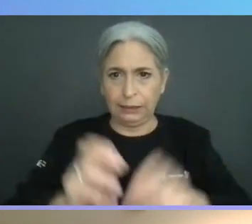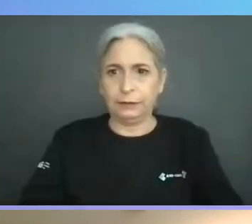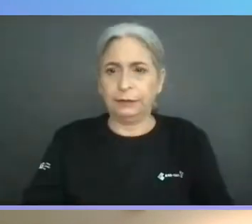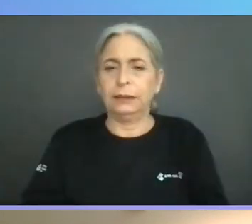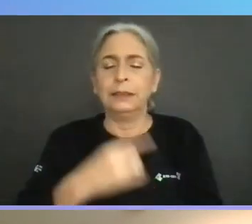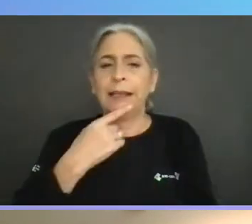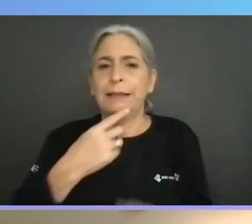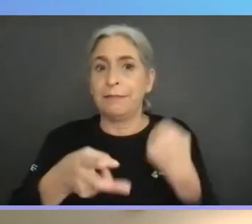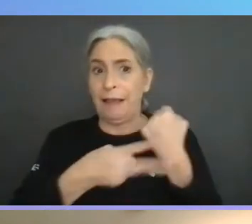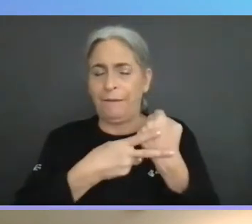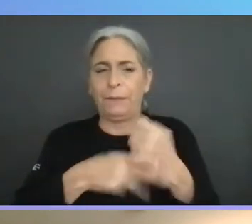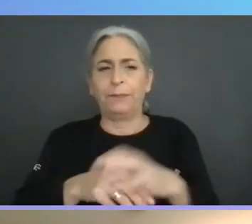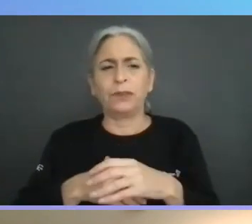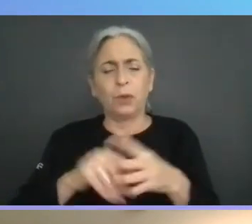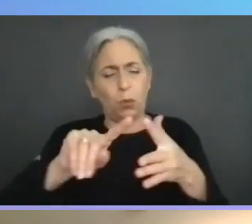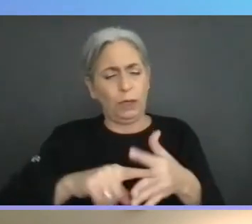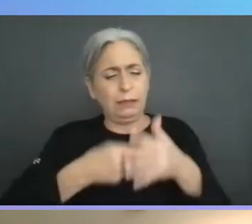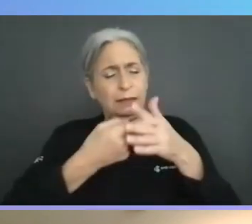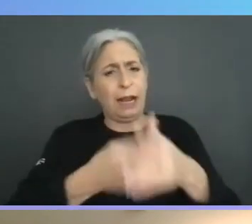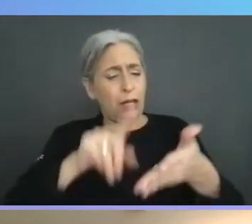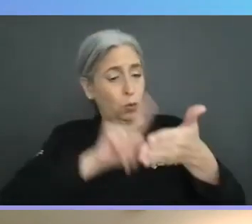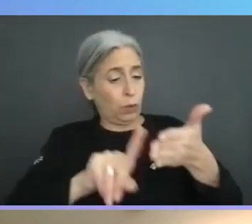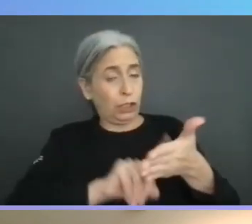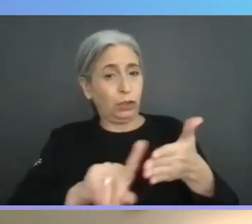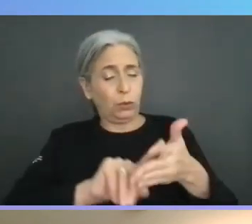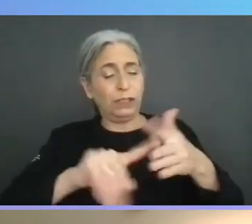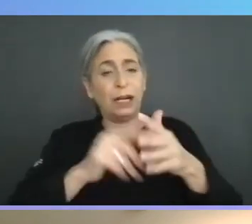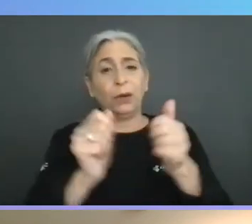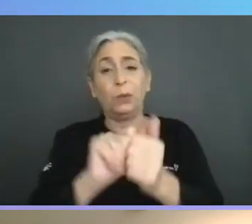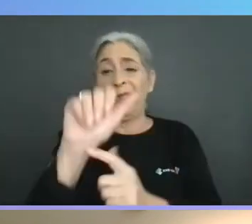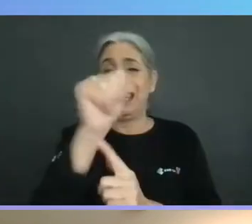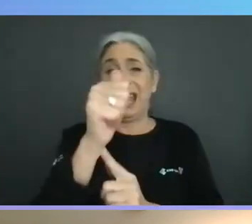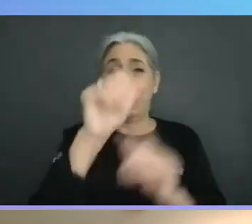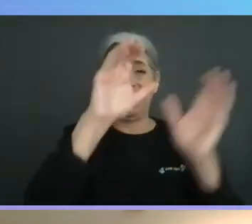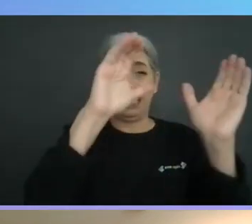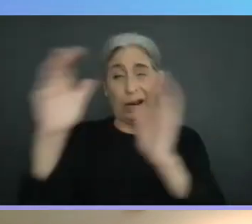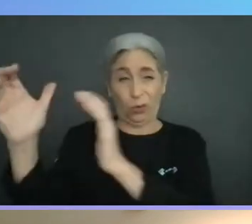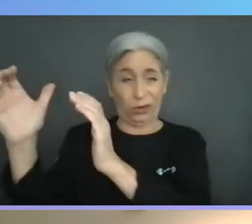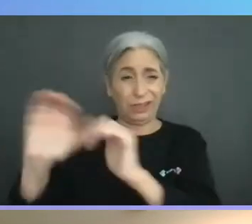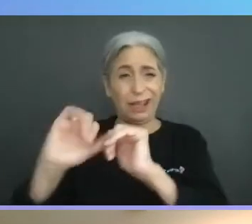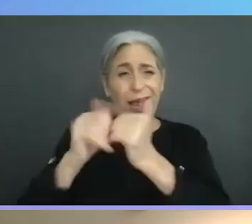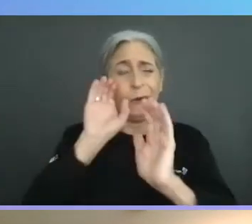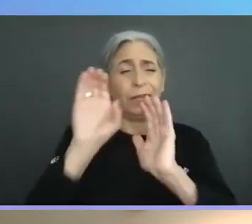research, we started with ten categories of how an image can